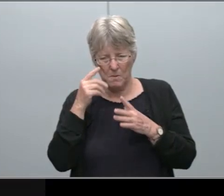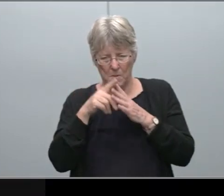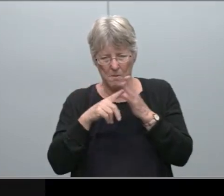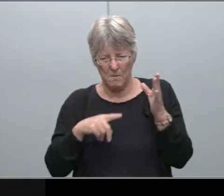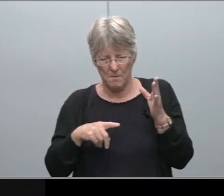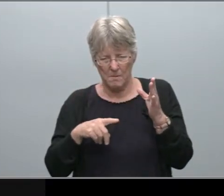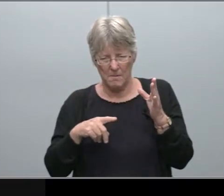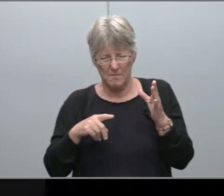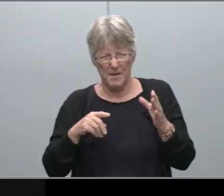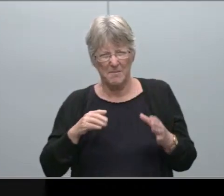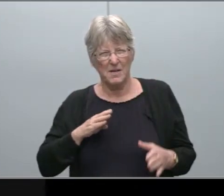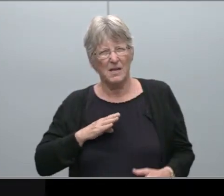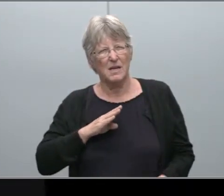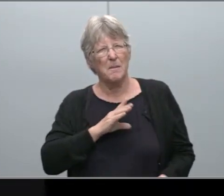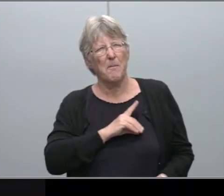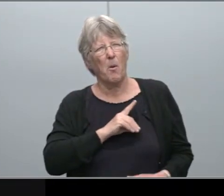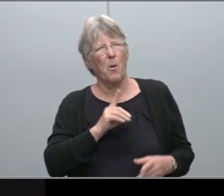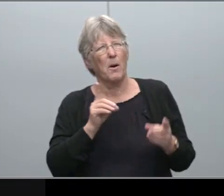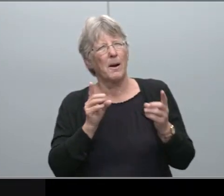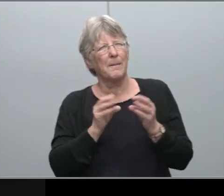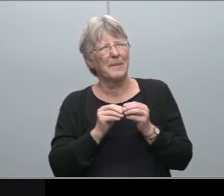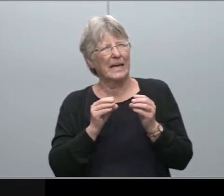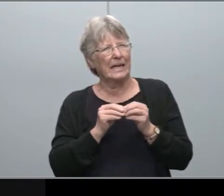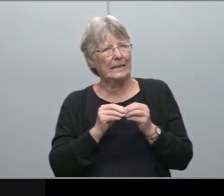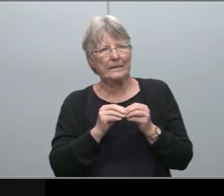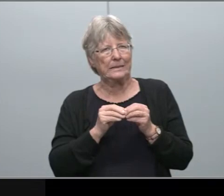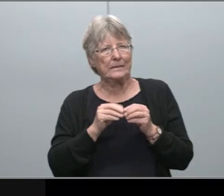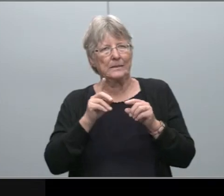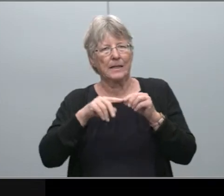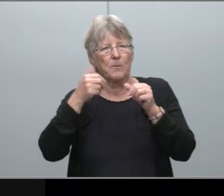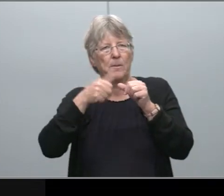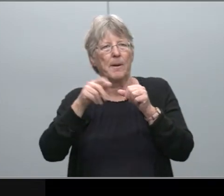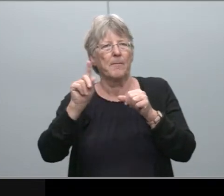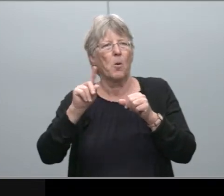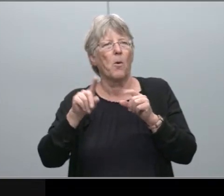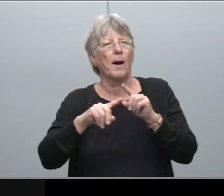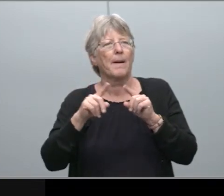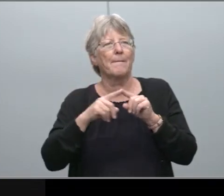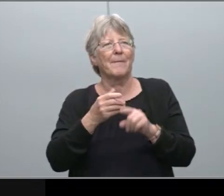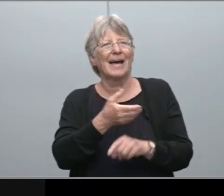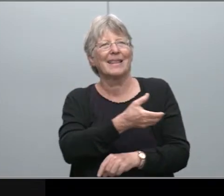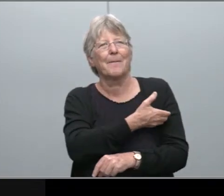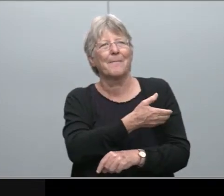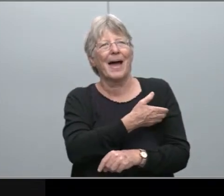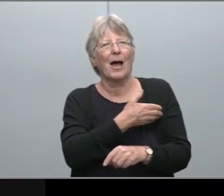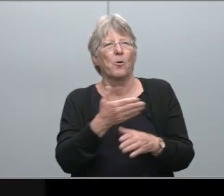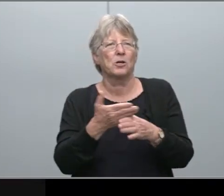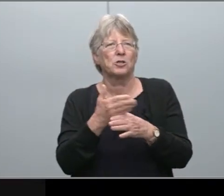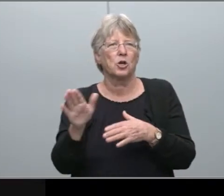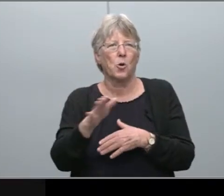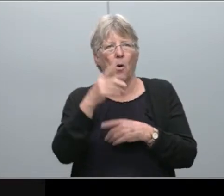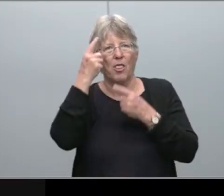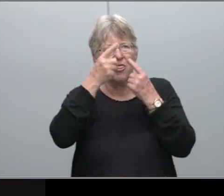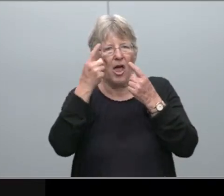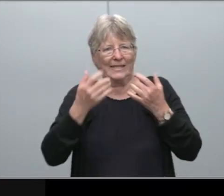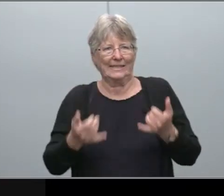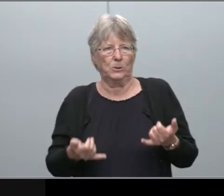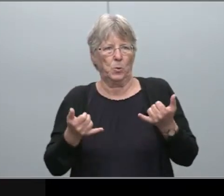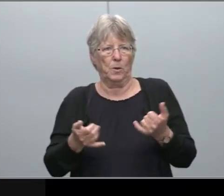We are, in our district, we live in a cycle of improvement. And so we plan, we study, we do, and then we have to reflect